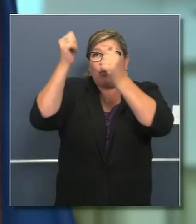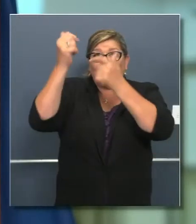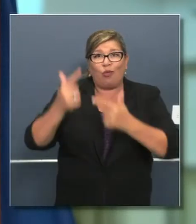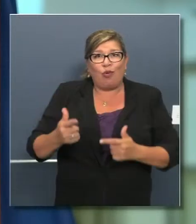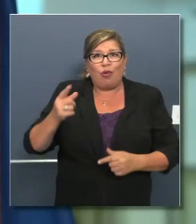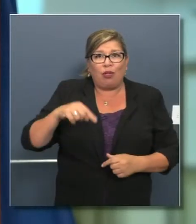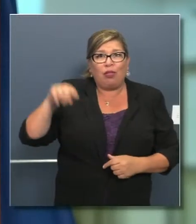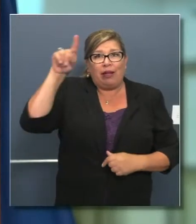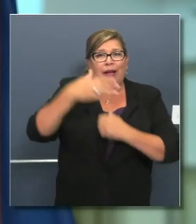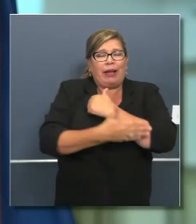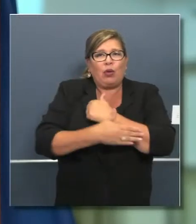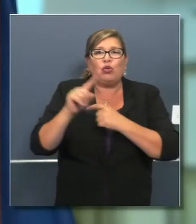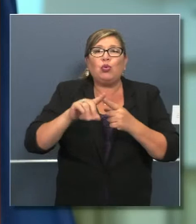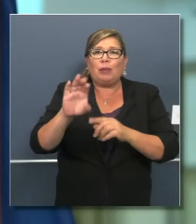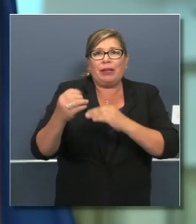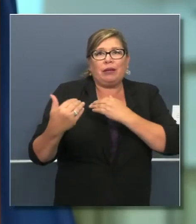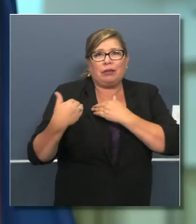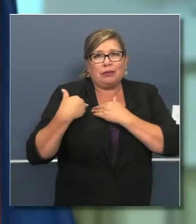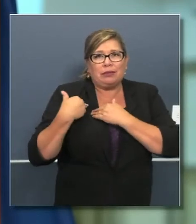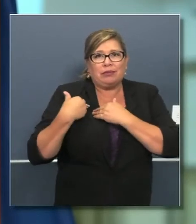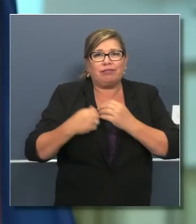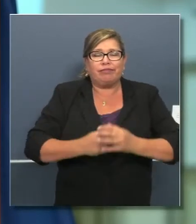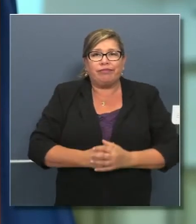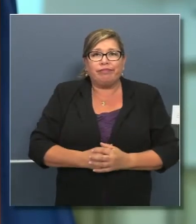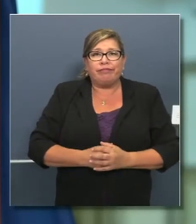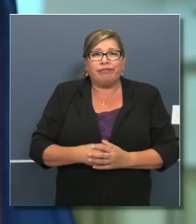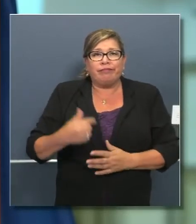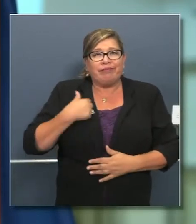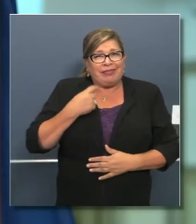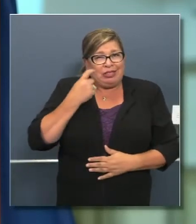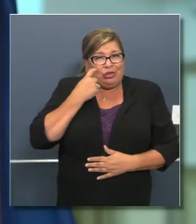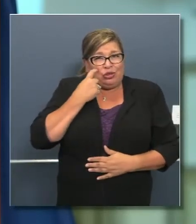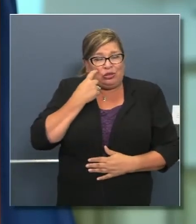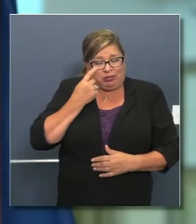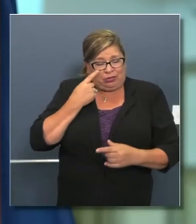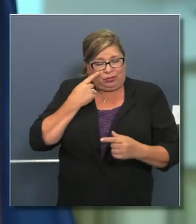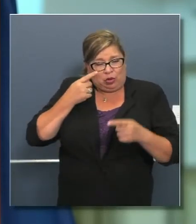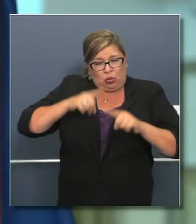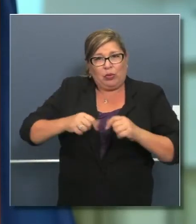the California Legislature two point five billion dollars in that budget two and a half billion